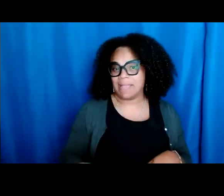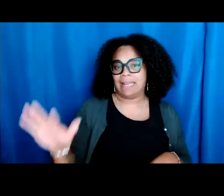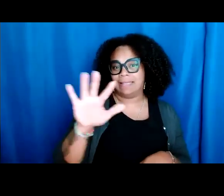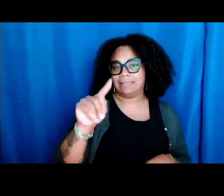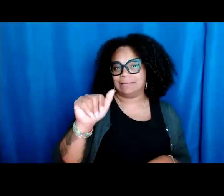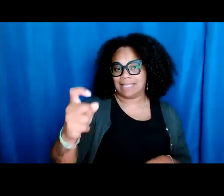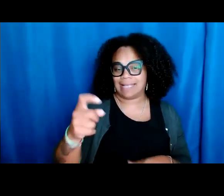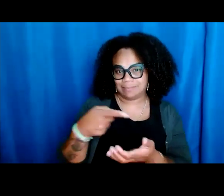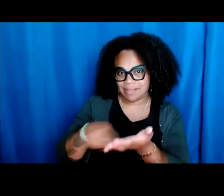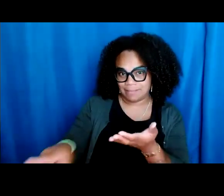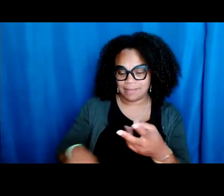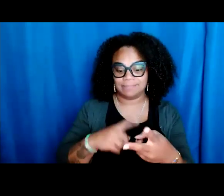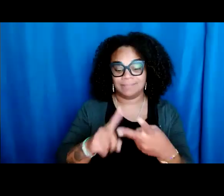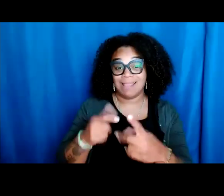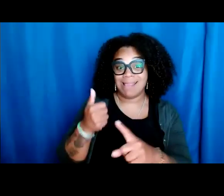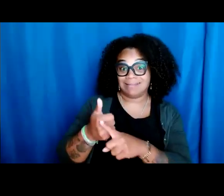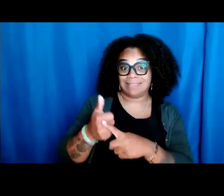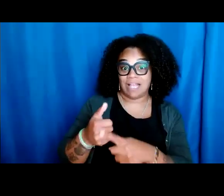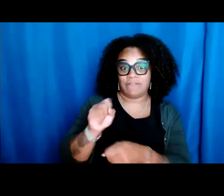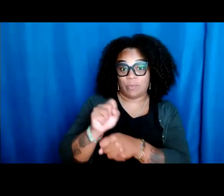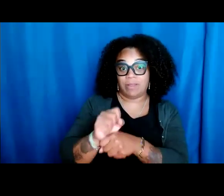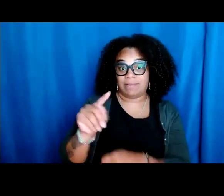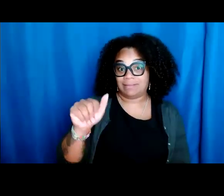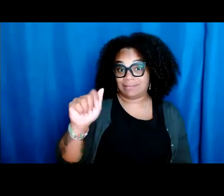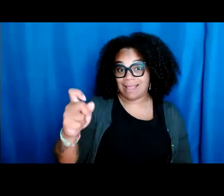Self-Employment Tax. We are not going to talk about Sales tax,